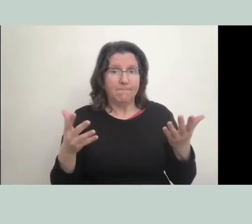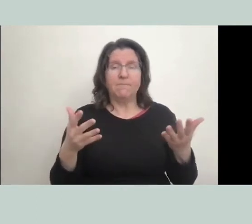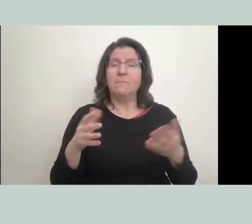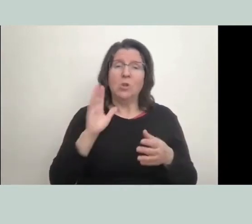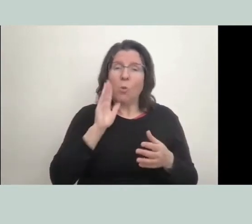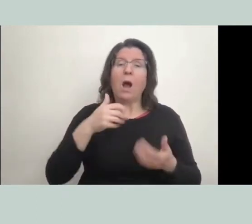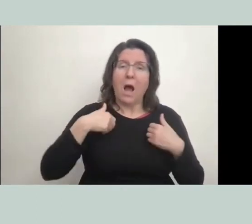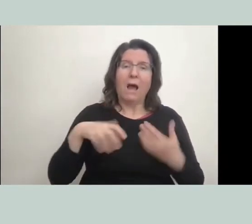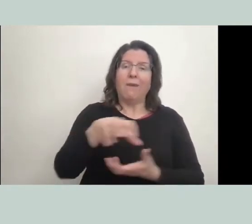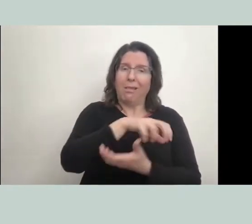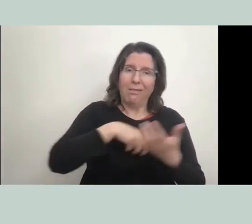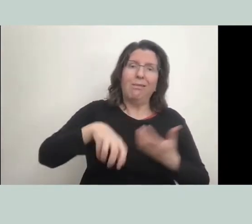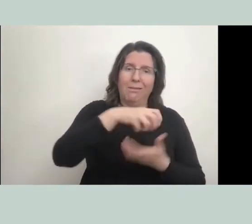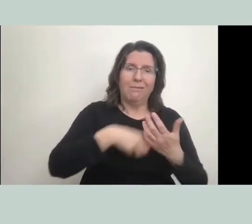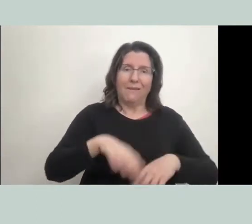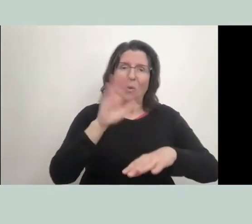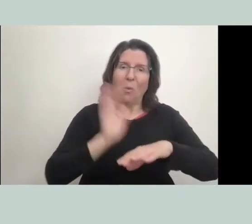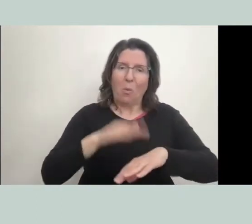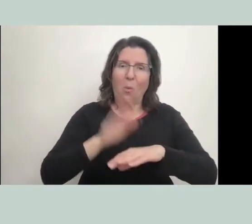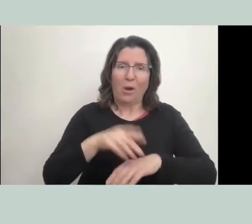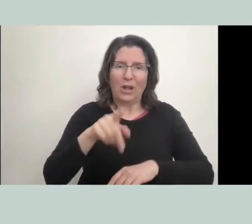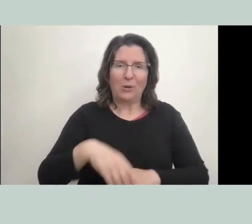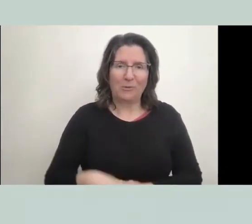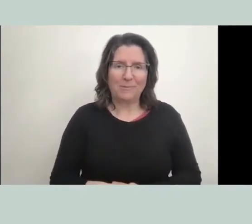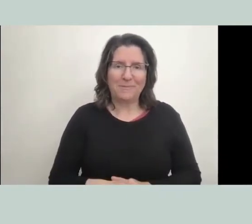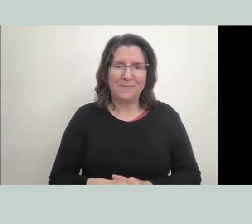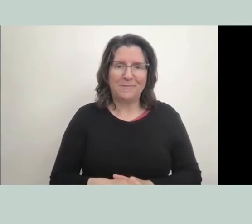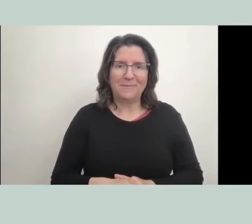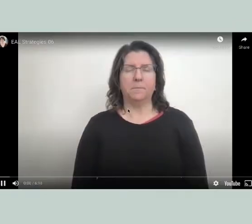I probably don't need to warn you that your class can be a mixed bag!